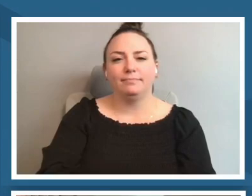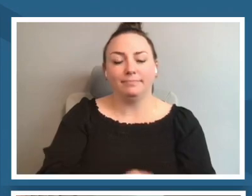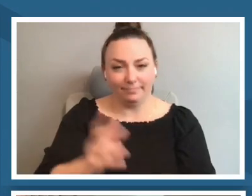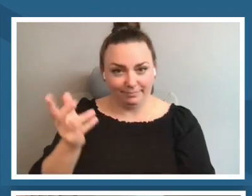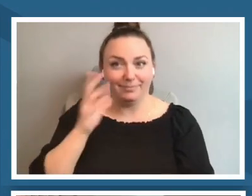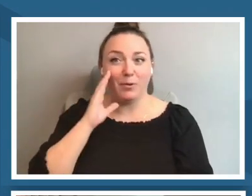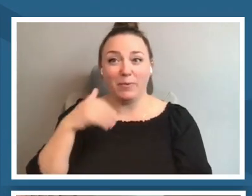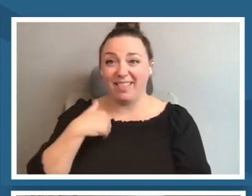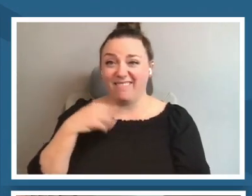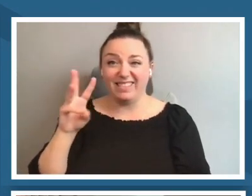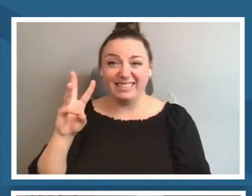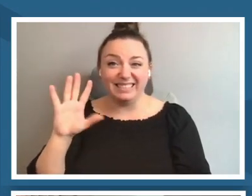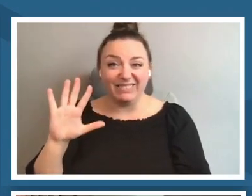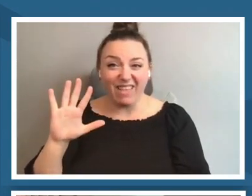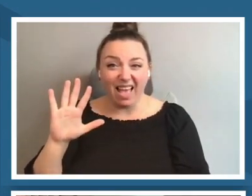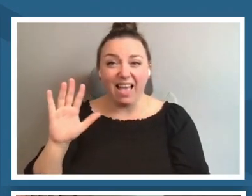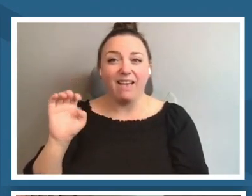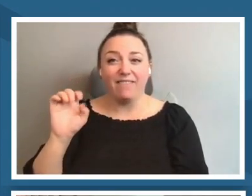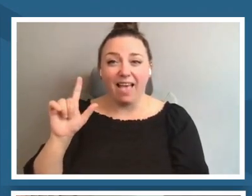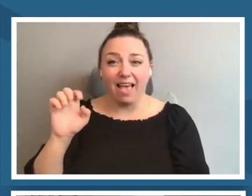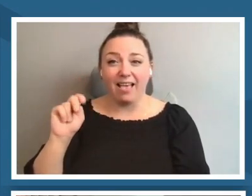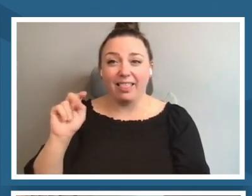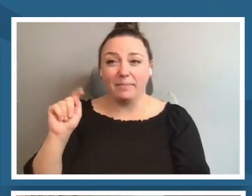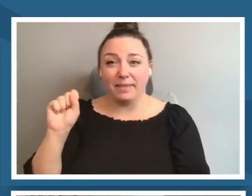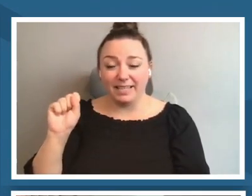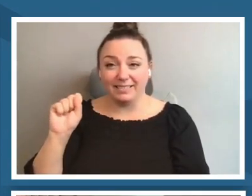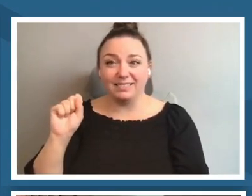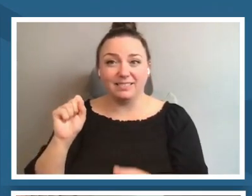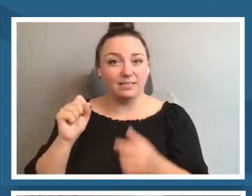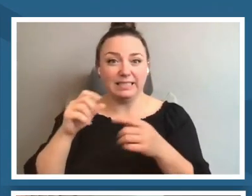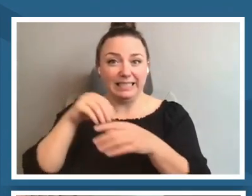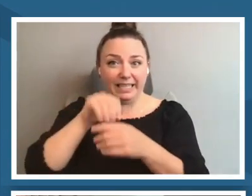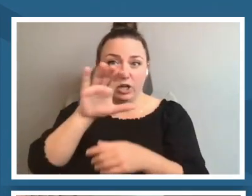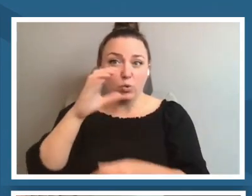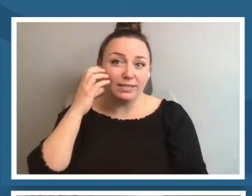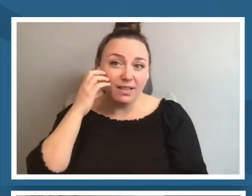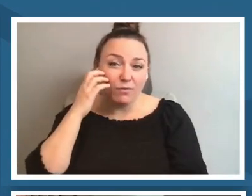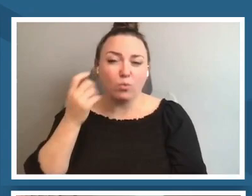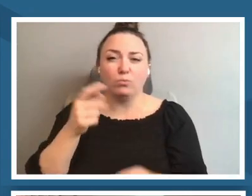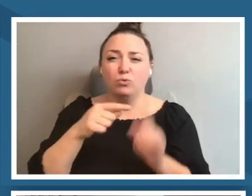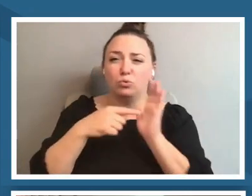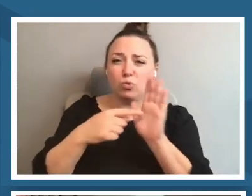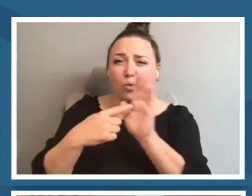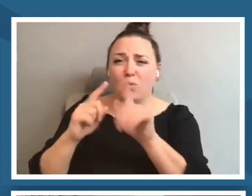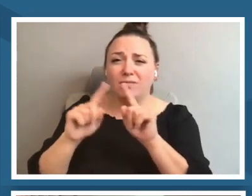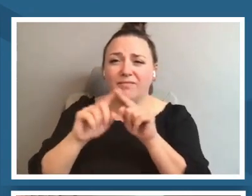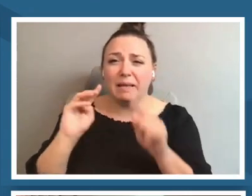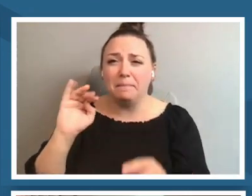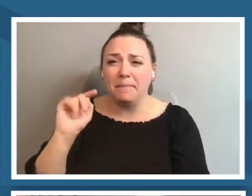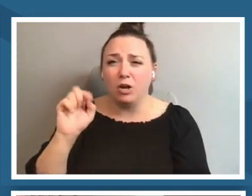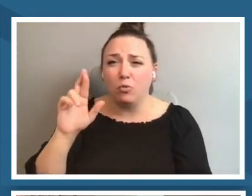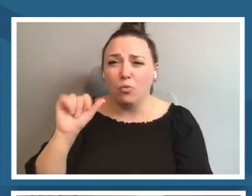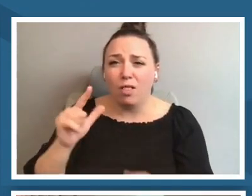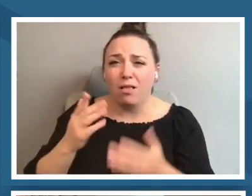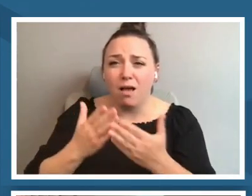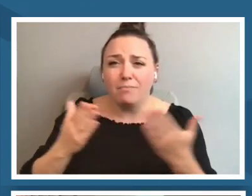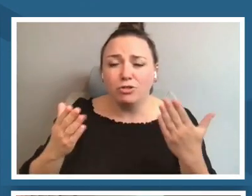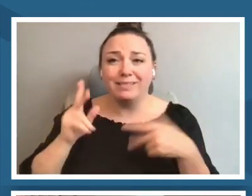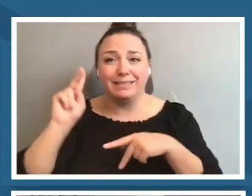found in your smart device showing them the mineral objects showing the people the places that these materials come